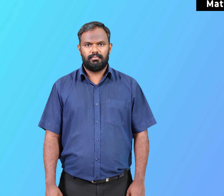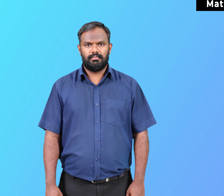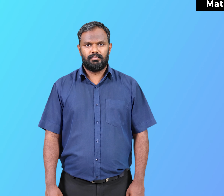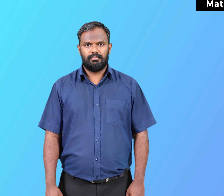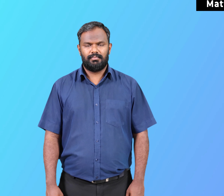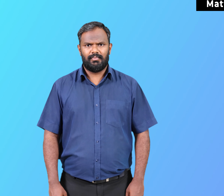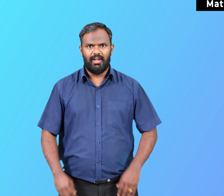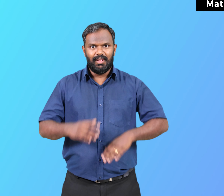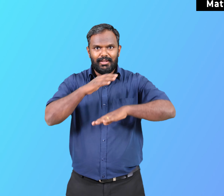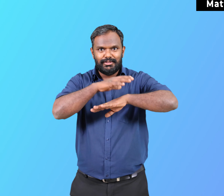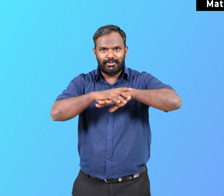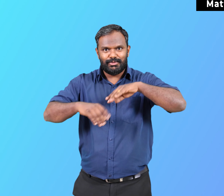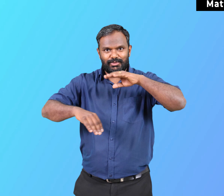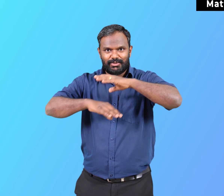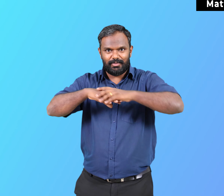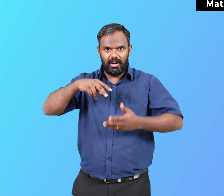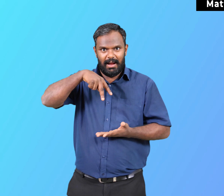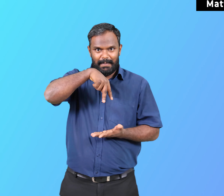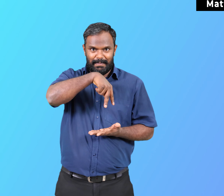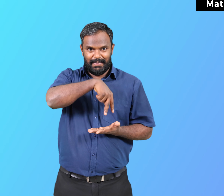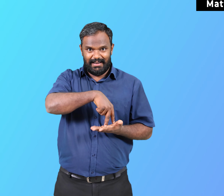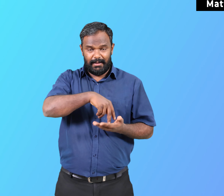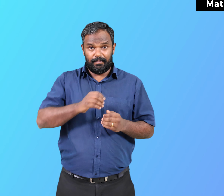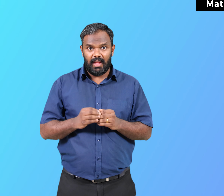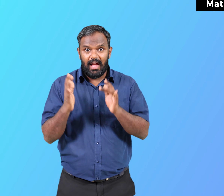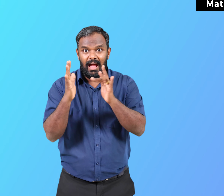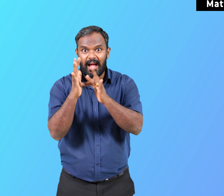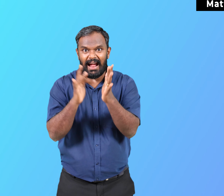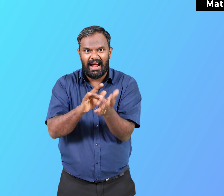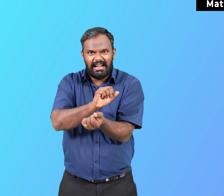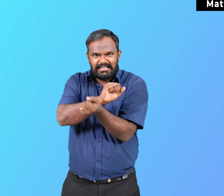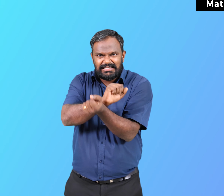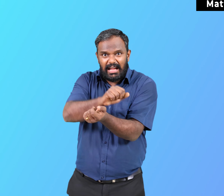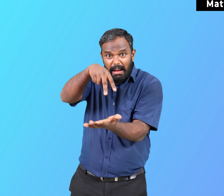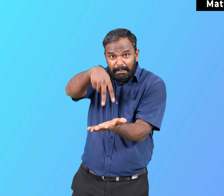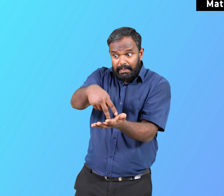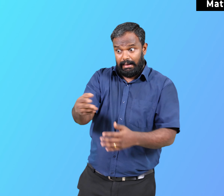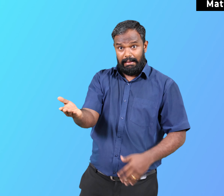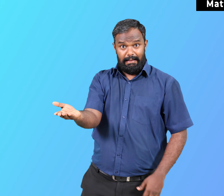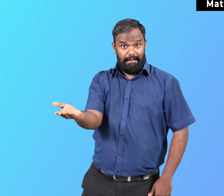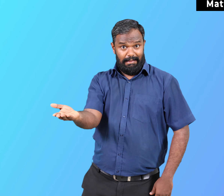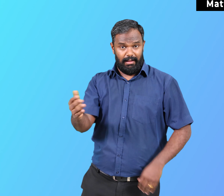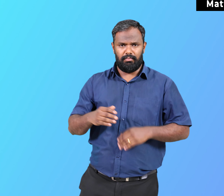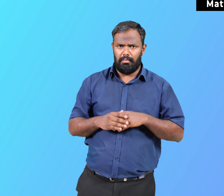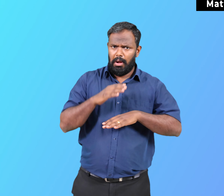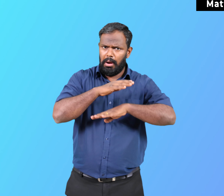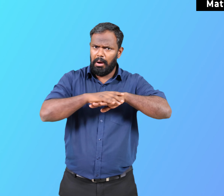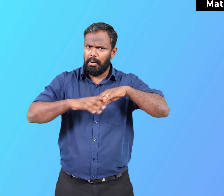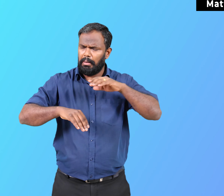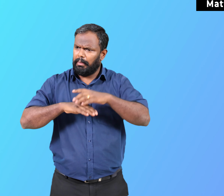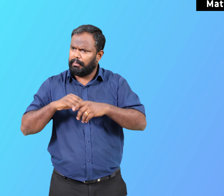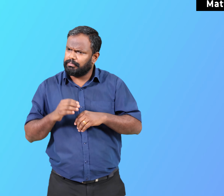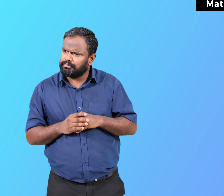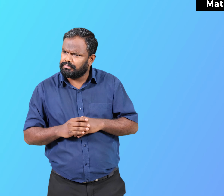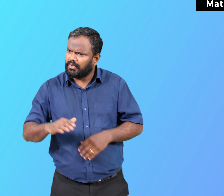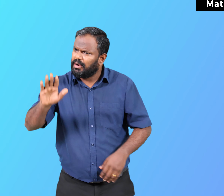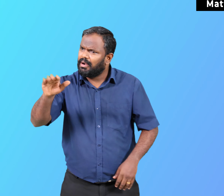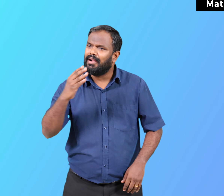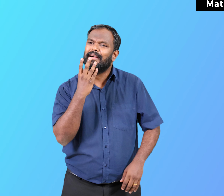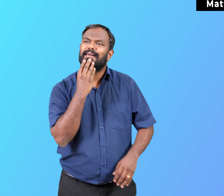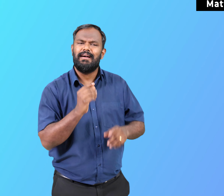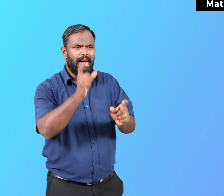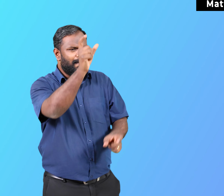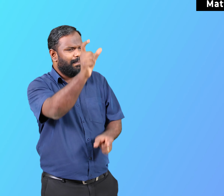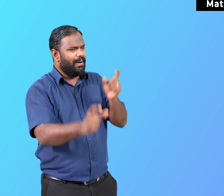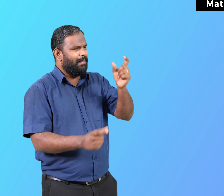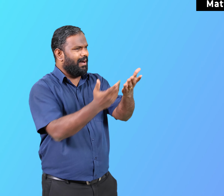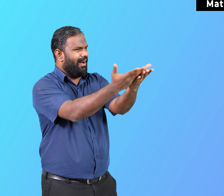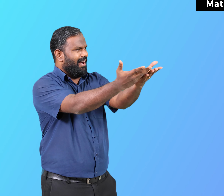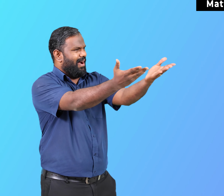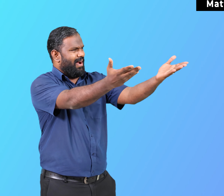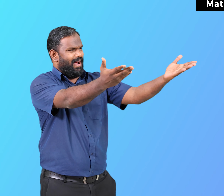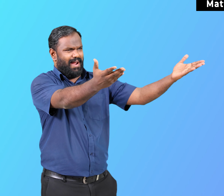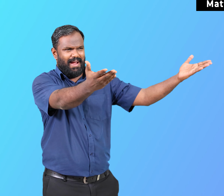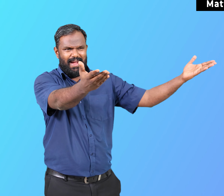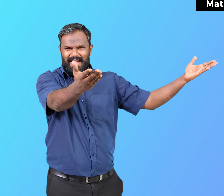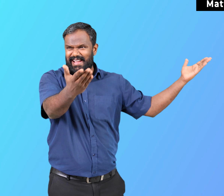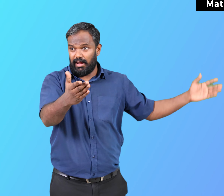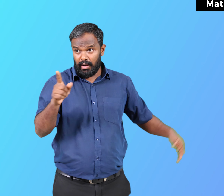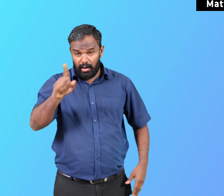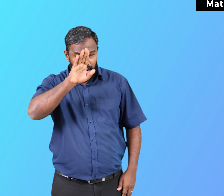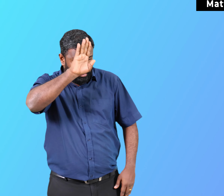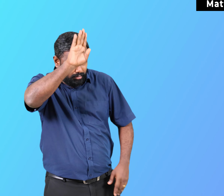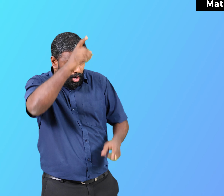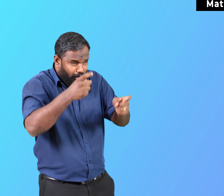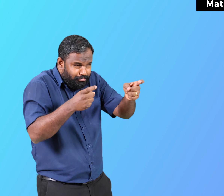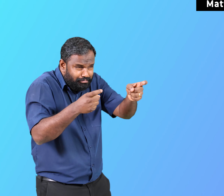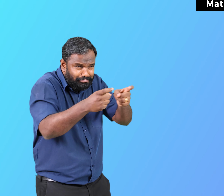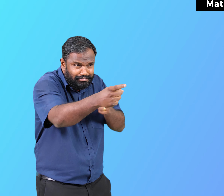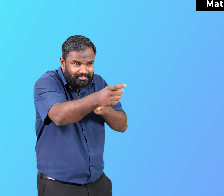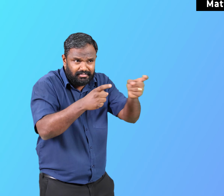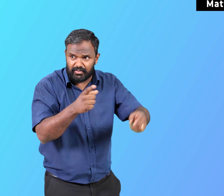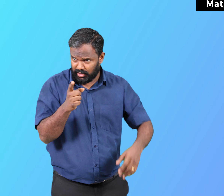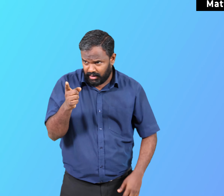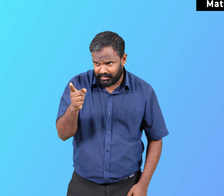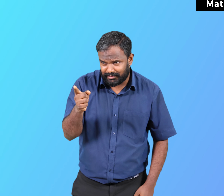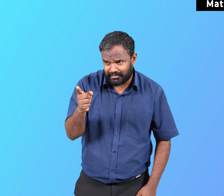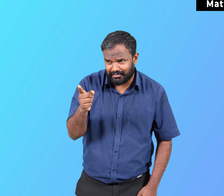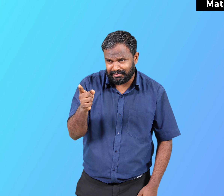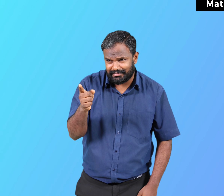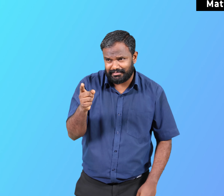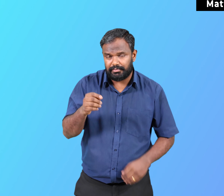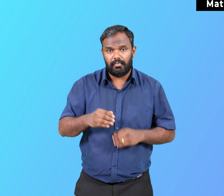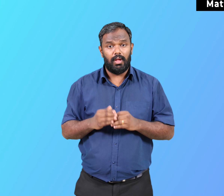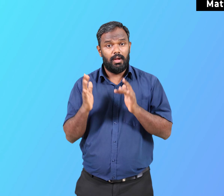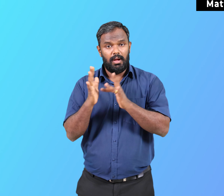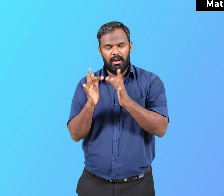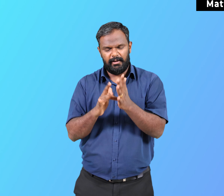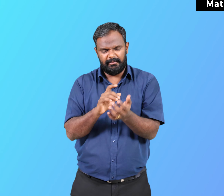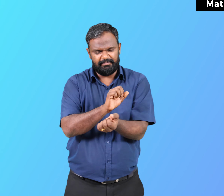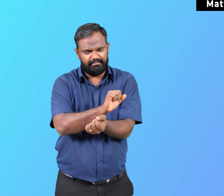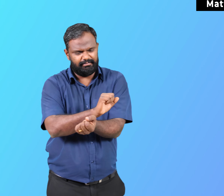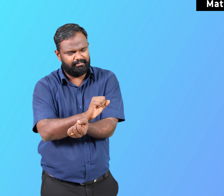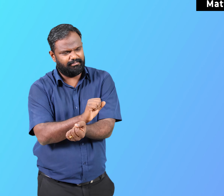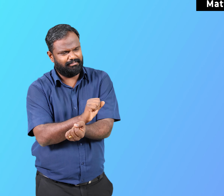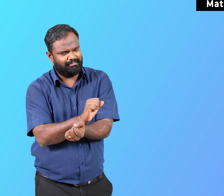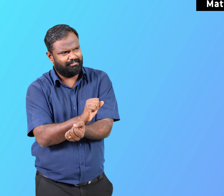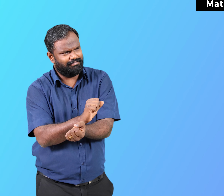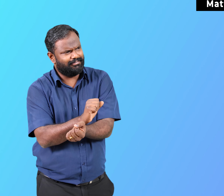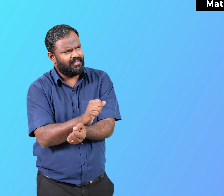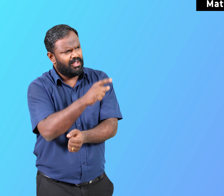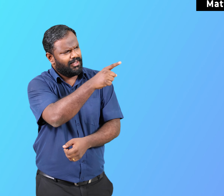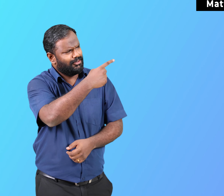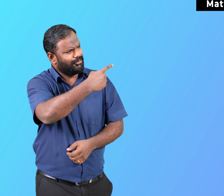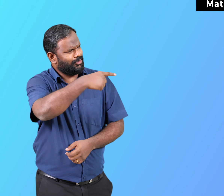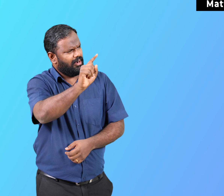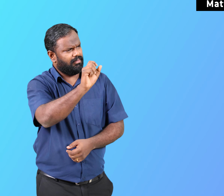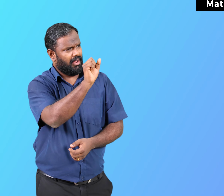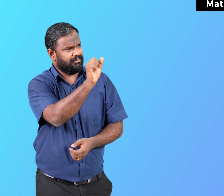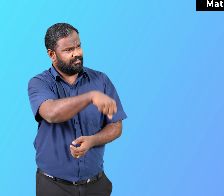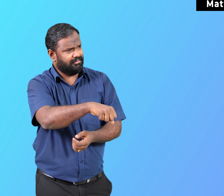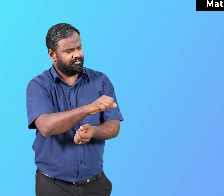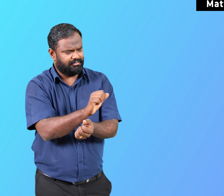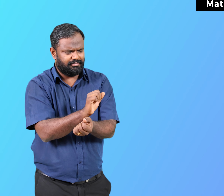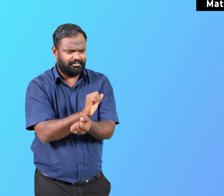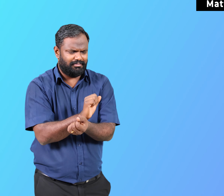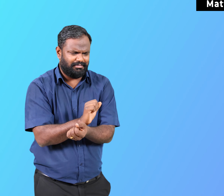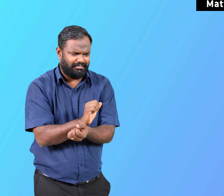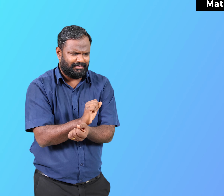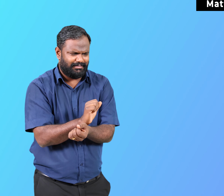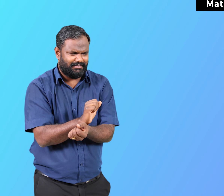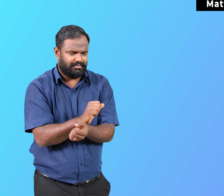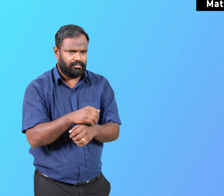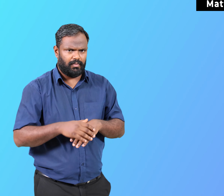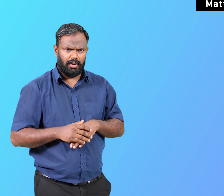Jesus stood before Pilate, the governor, who asked him, “Are you the king of the Jews?” Jesus answered, “Yes, that’s right.”